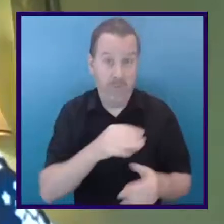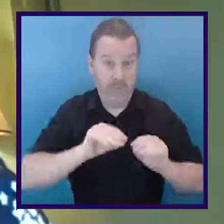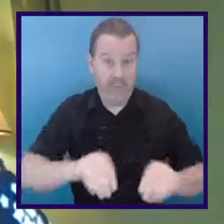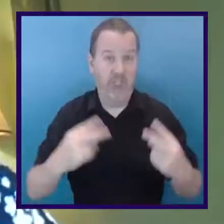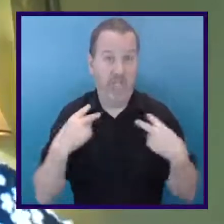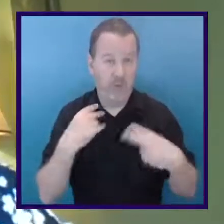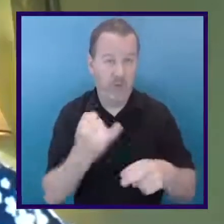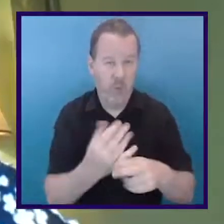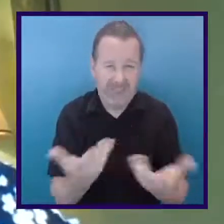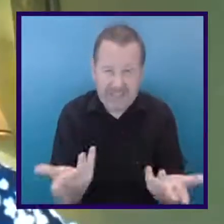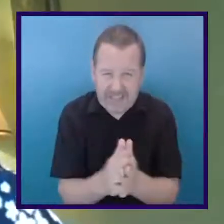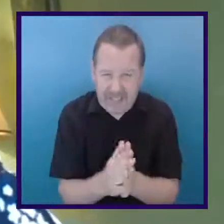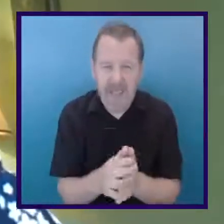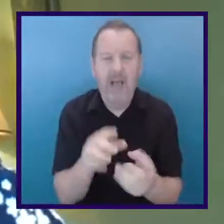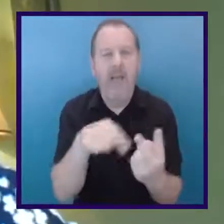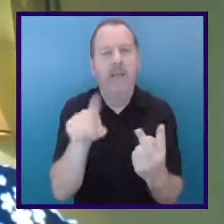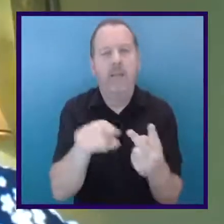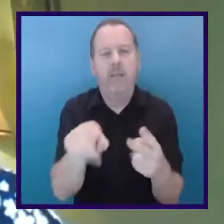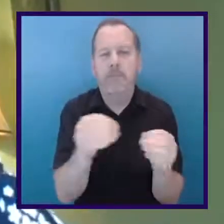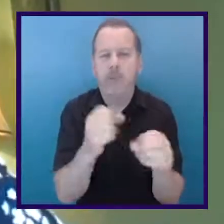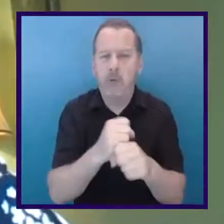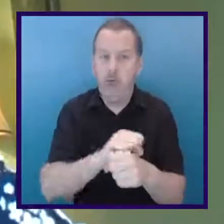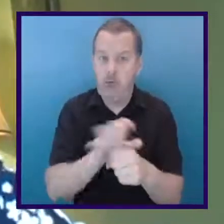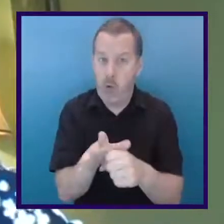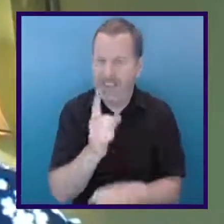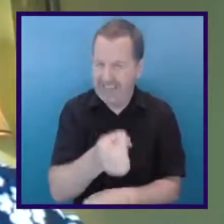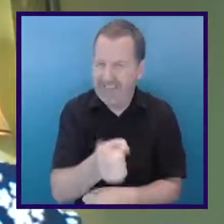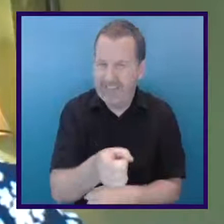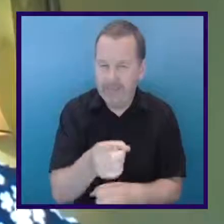You've also mentioned the impact of COVID there as well and that's something we'll, we'll come back to.